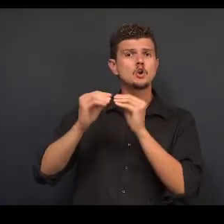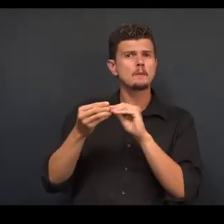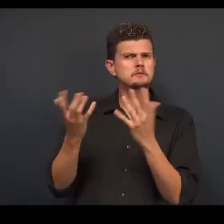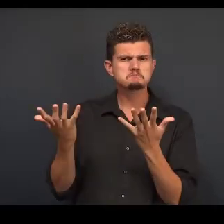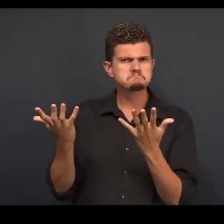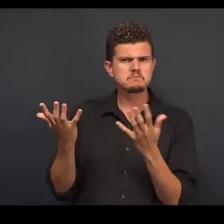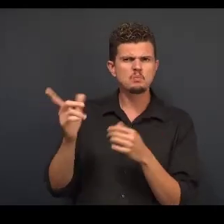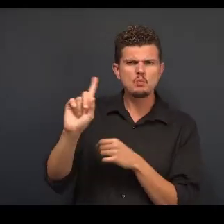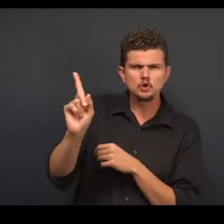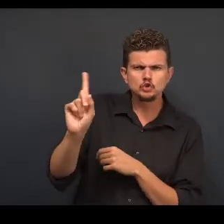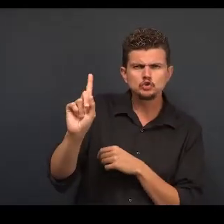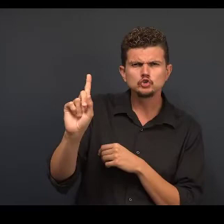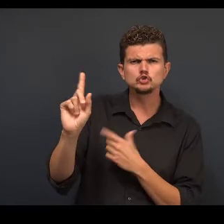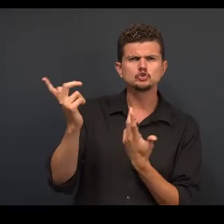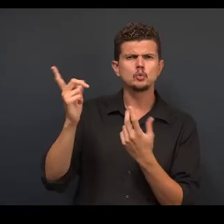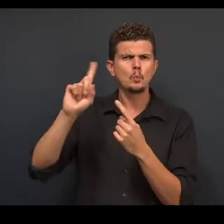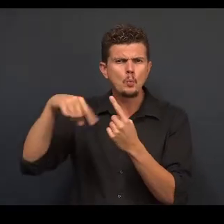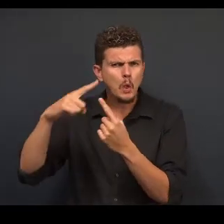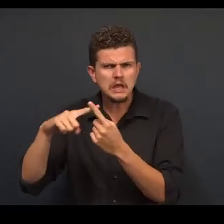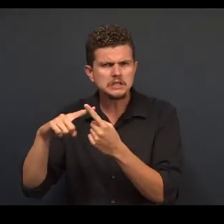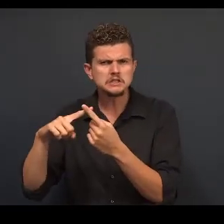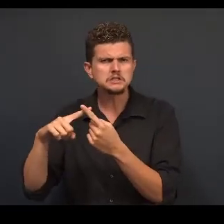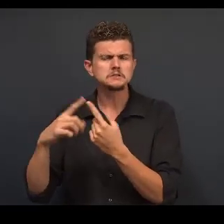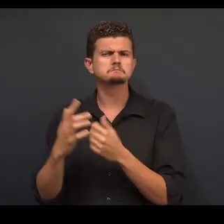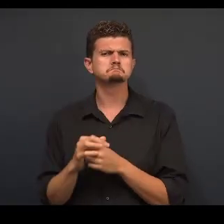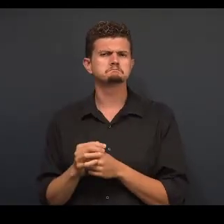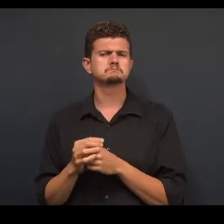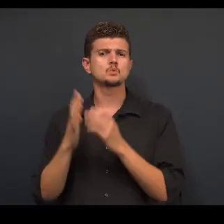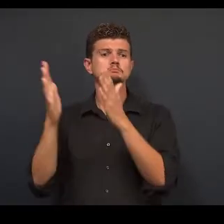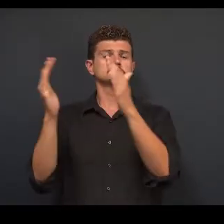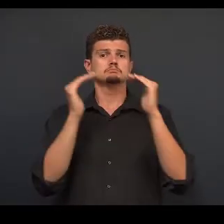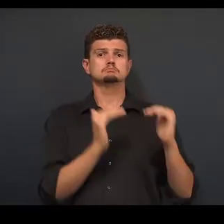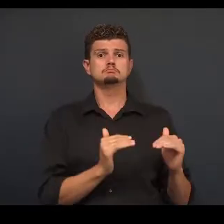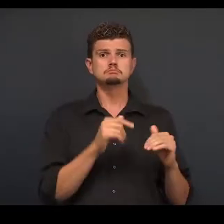The case file number 2. Location or room number 3. Date of court proceedings